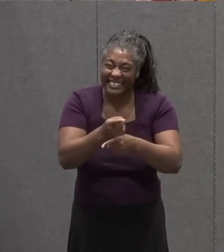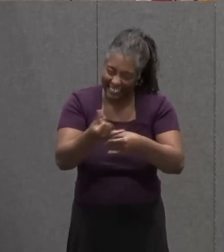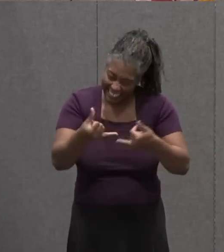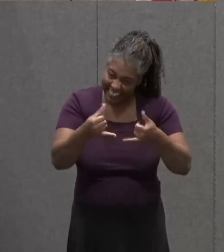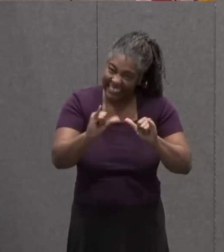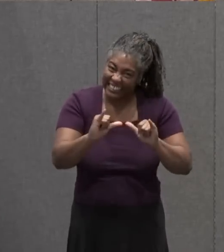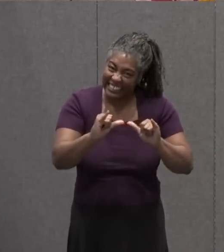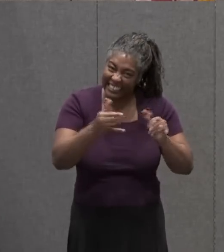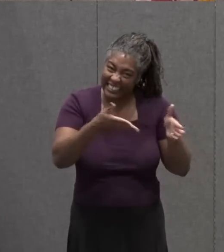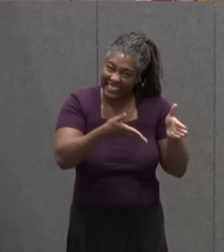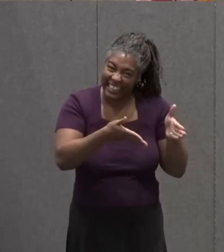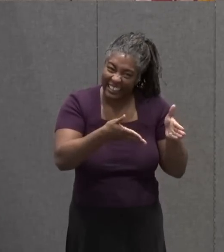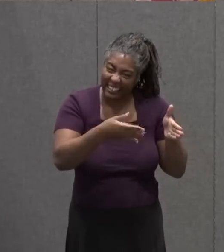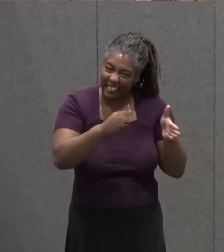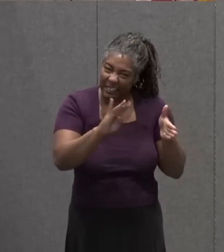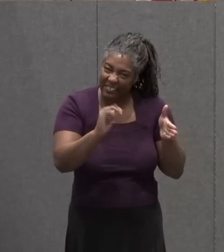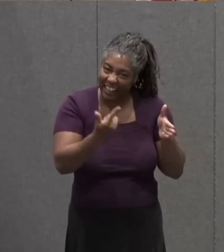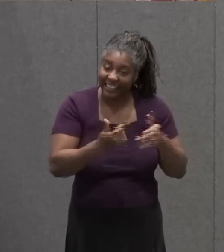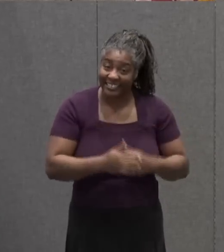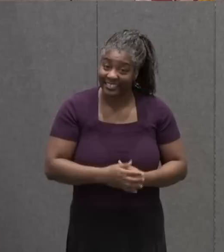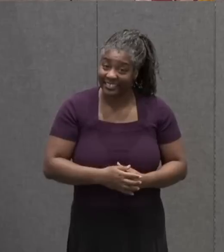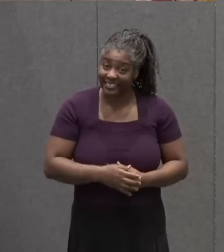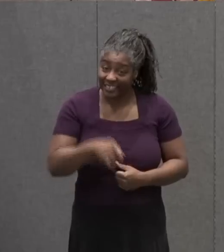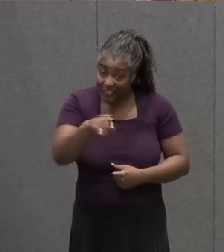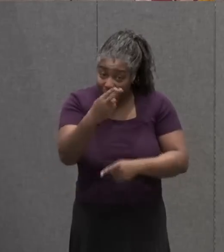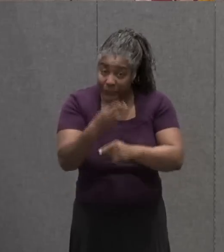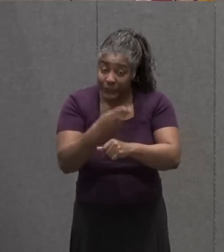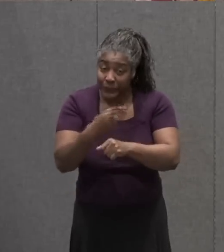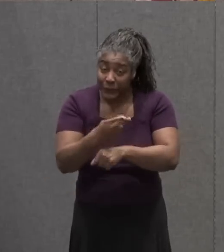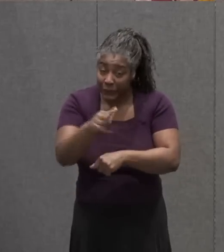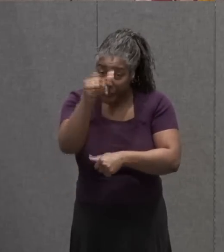Did you use your remember power?